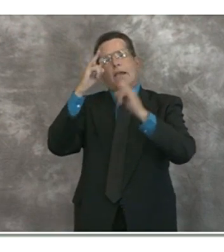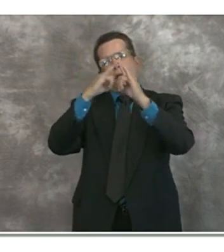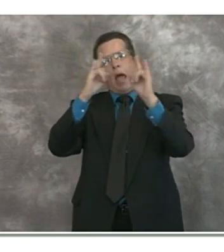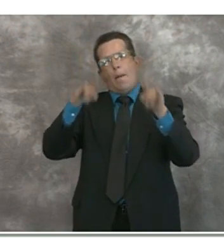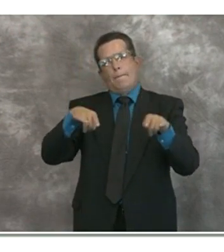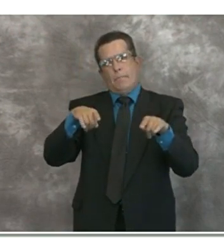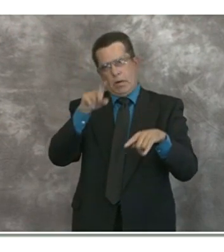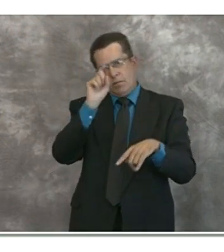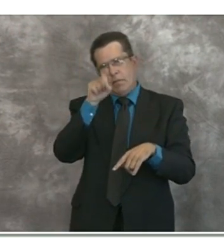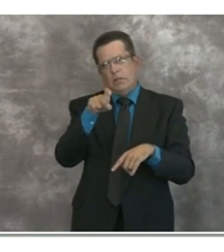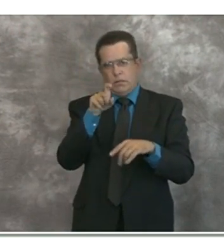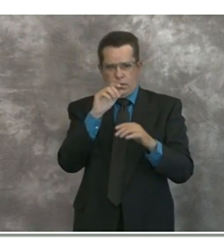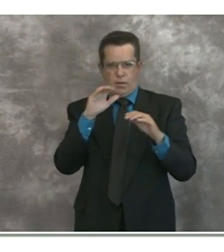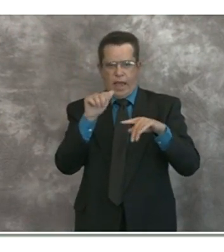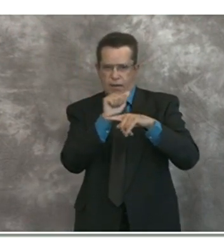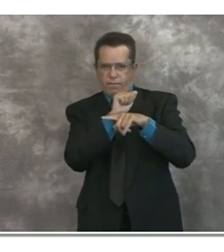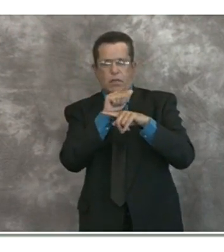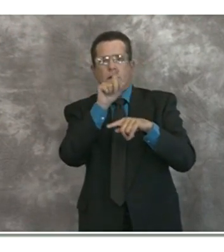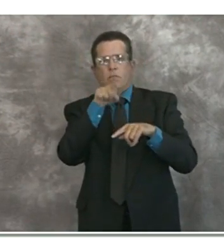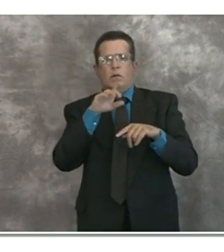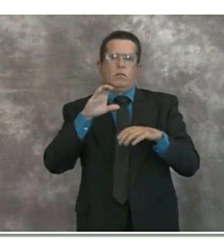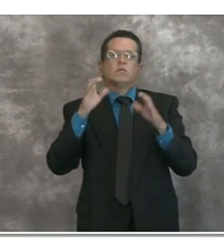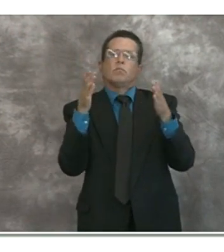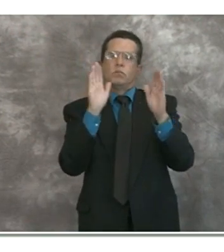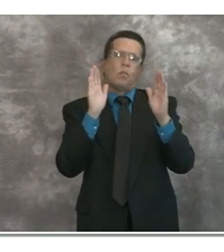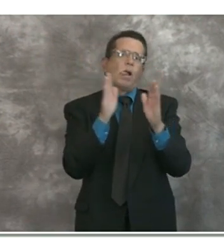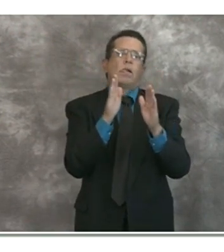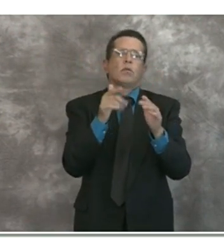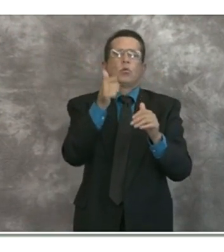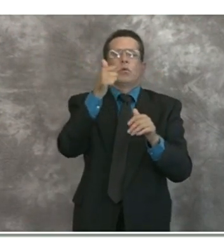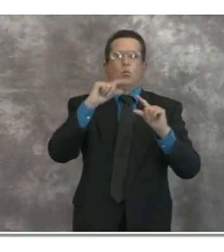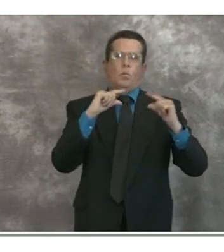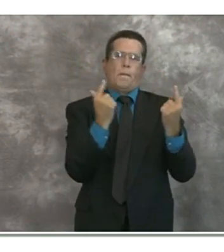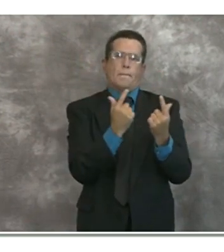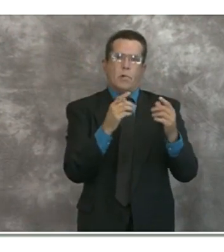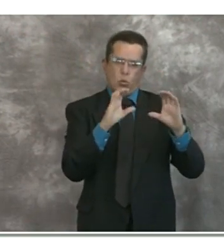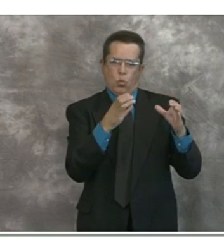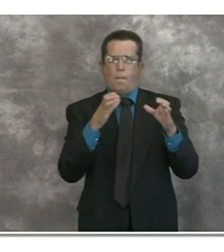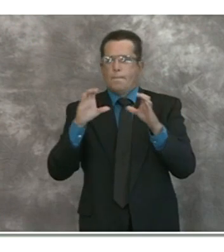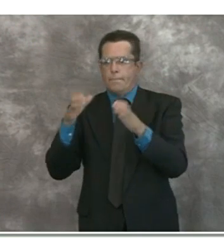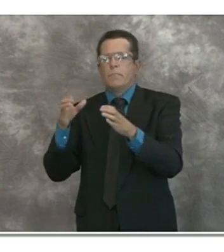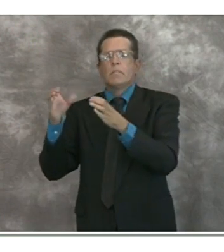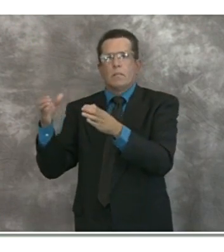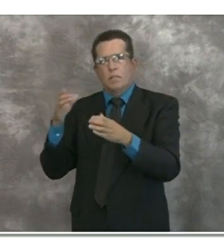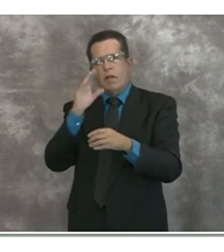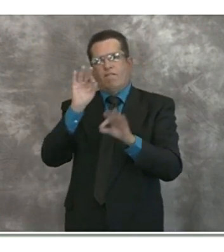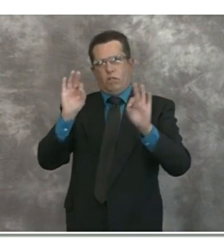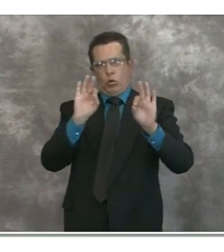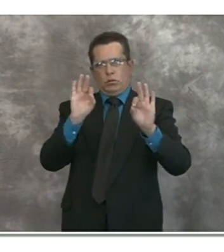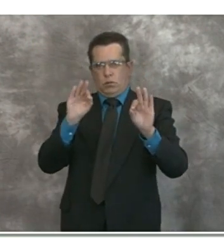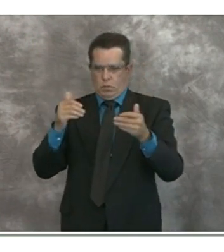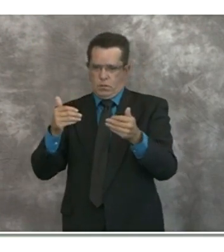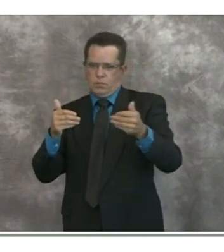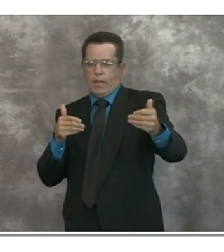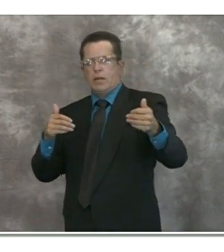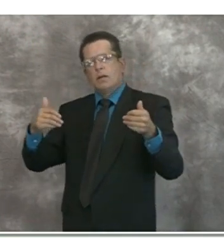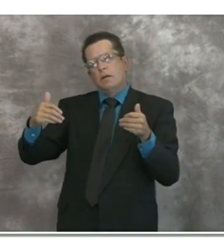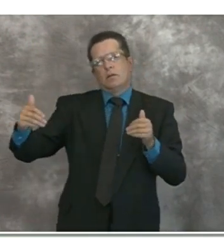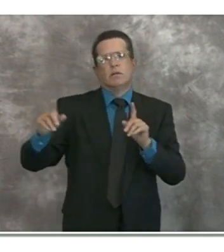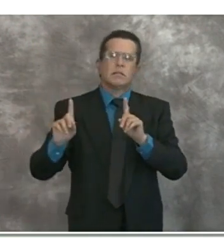IT SET OF GUIDELINES RESTRICTIONS. FOR EXAMPLE CAMPS ACTIVITIES NEED TO BE